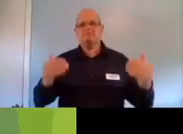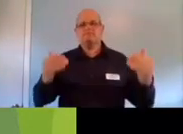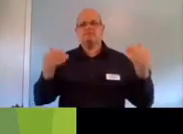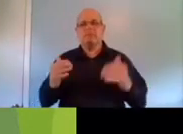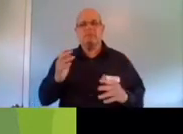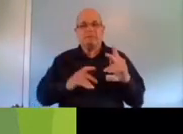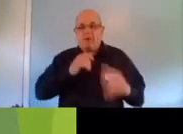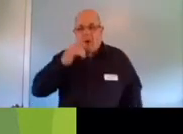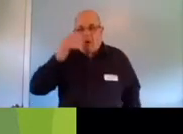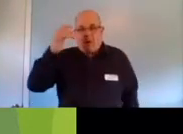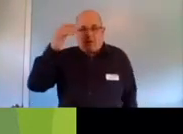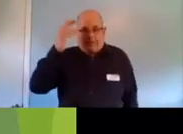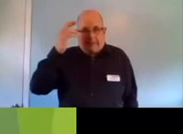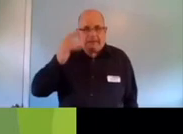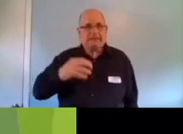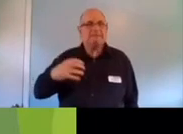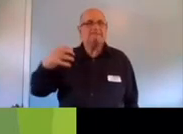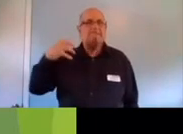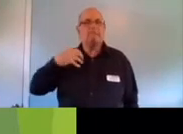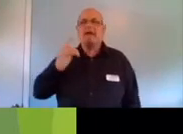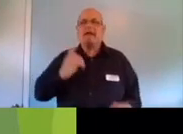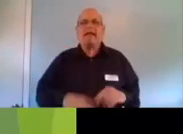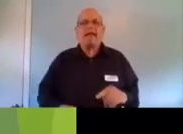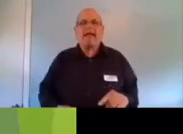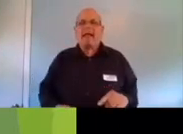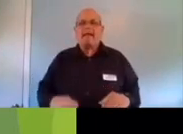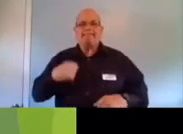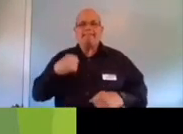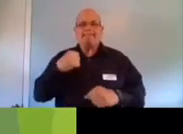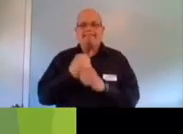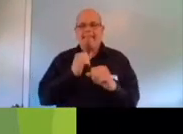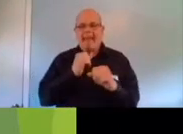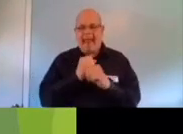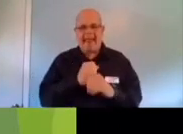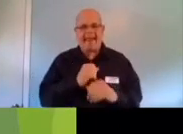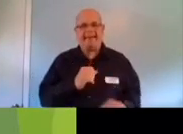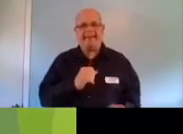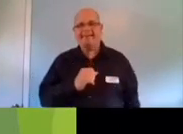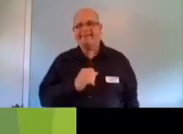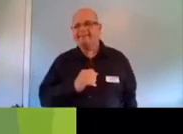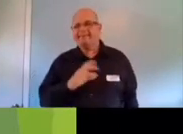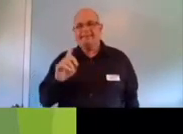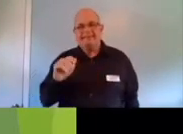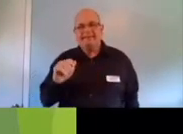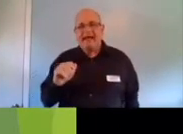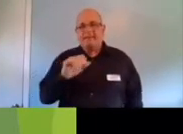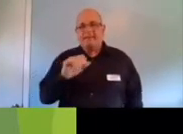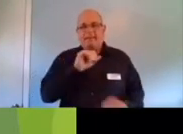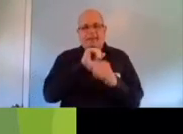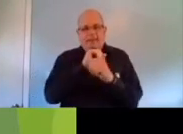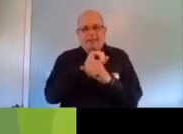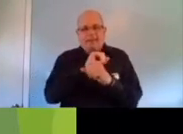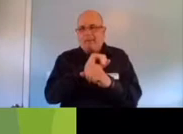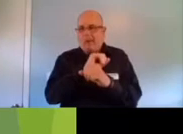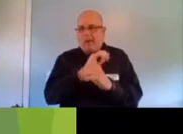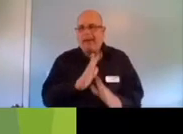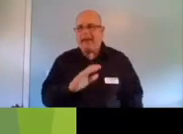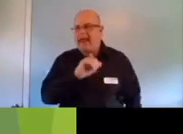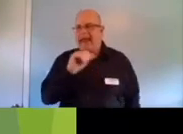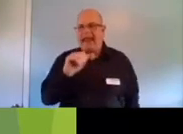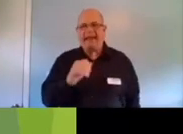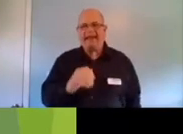is employers can't make, whether it's a disabled employee or any employee take medication or